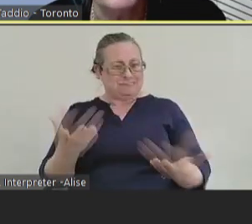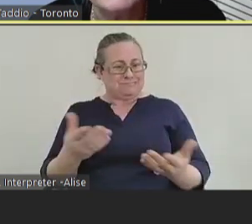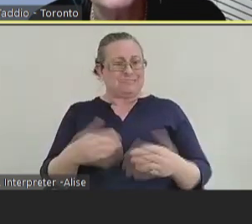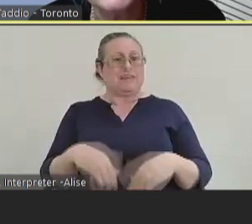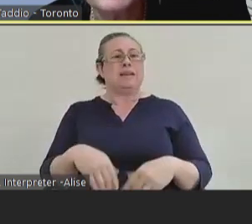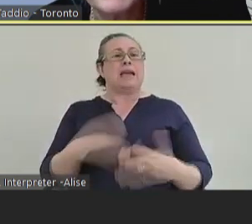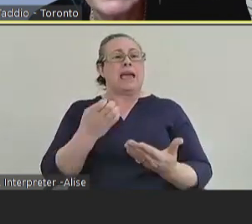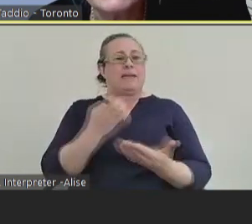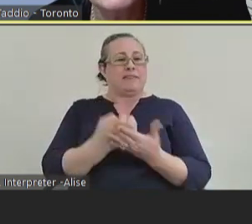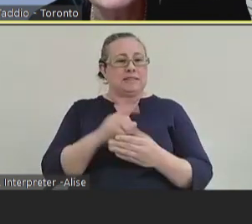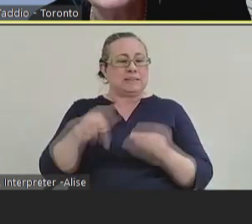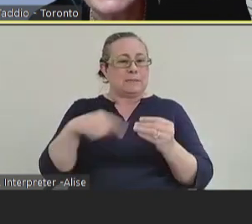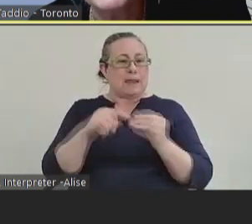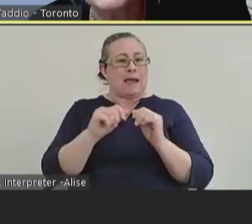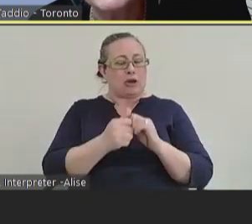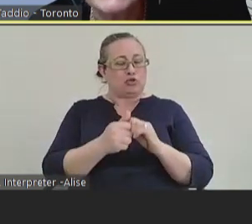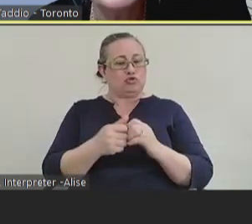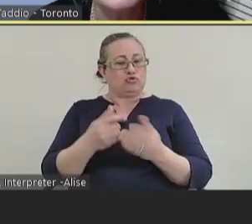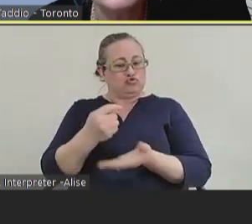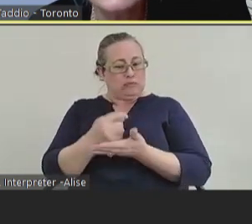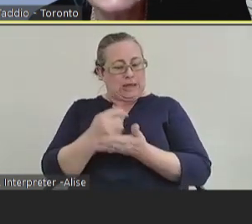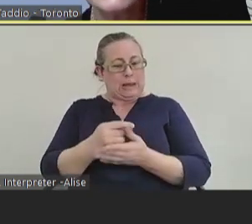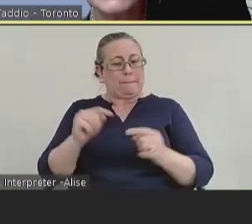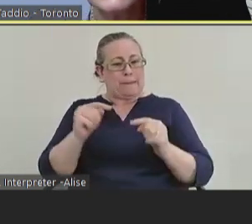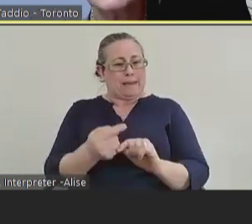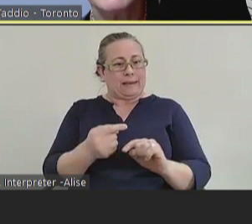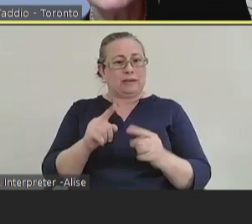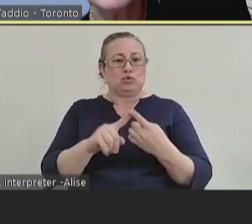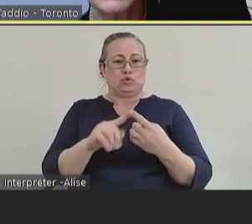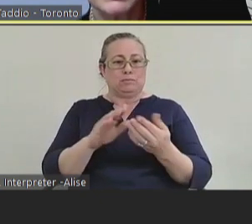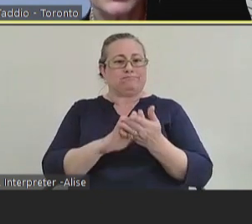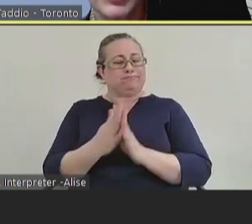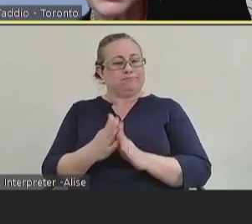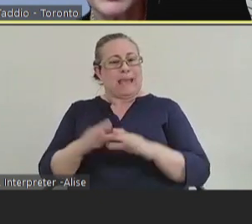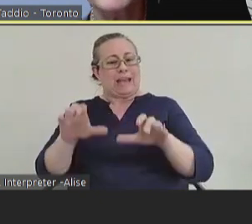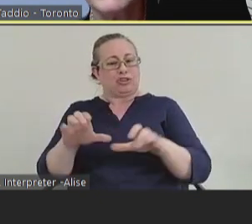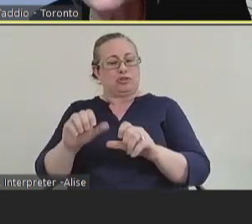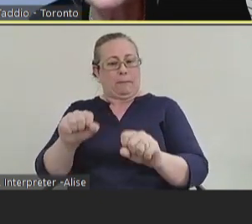how to treat pain into actual steps that really is customizable across populations